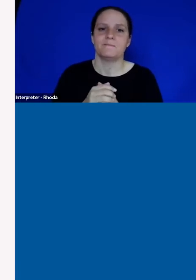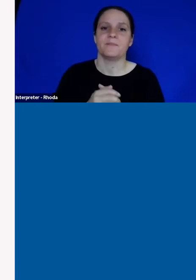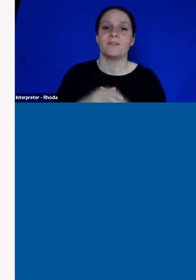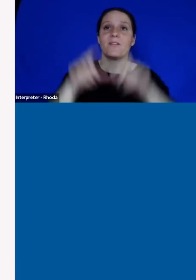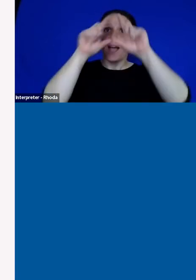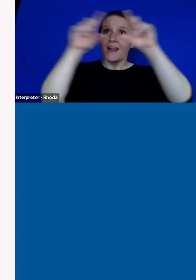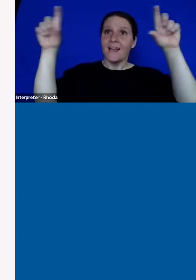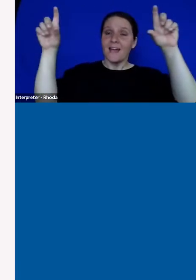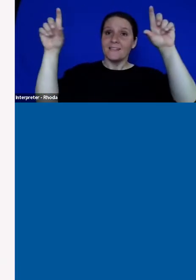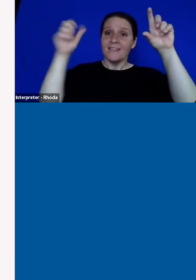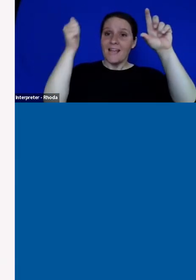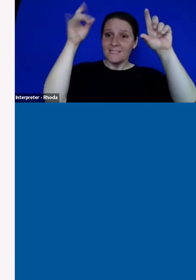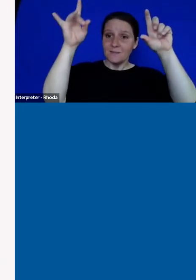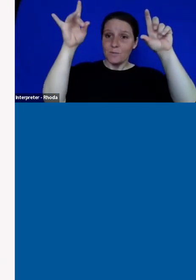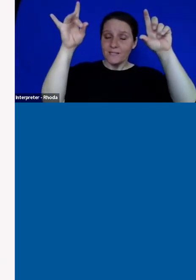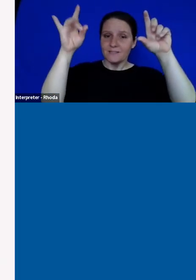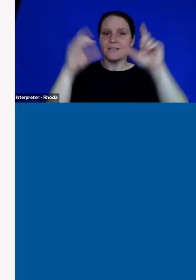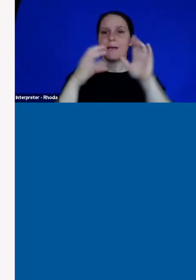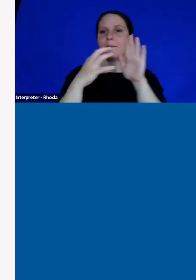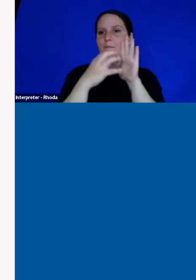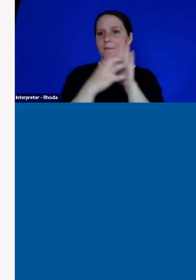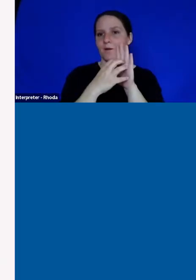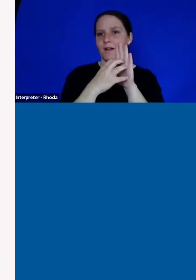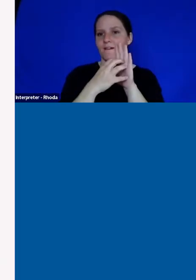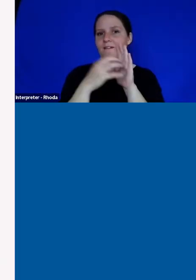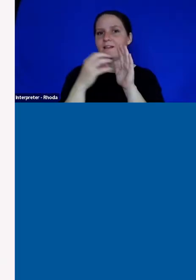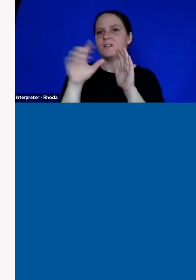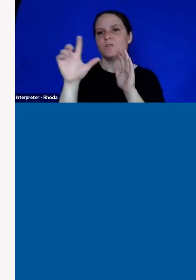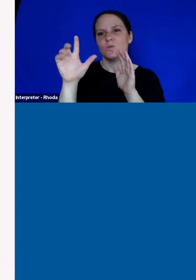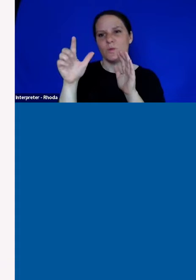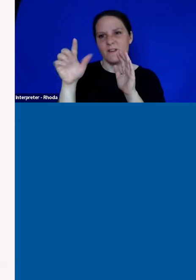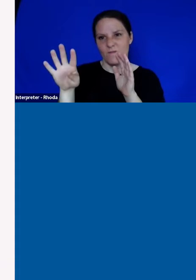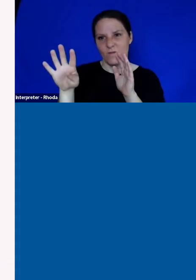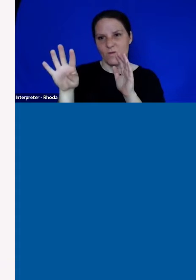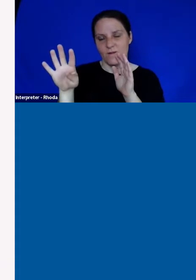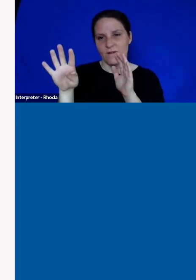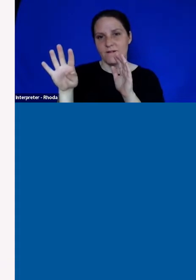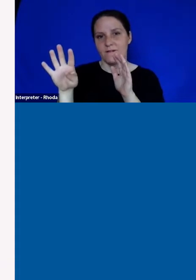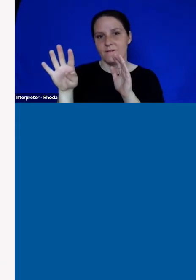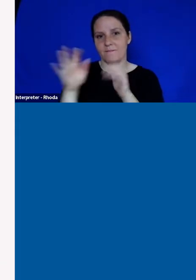your paragraph's going to be at least 24 points. You wanna have a little bit of kerning. You don't wanna ever use negative kerning